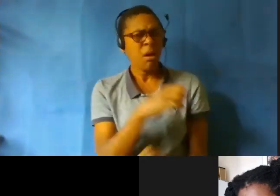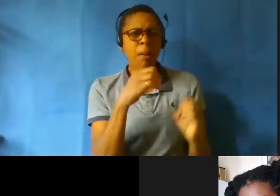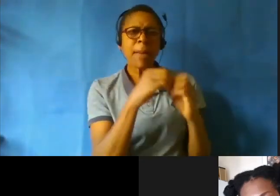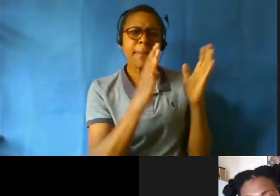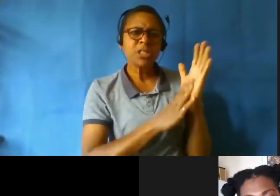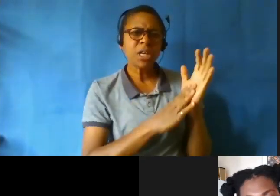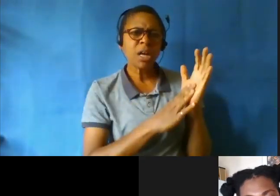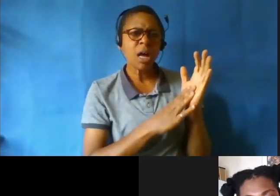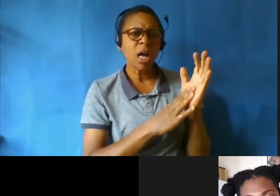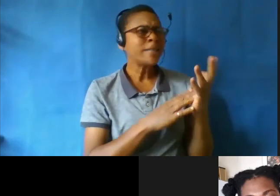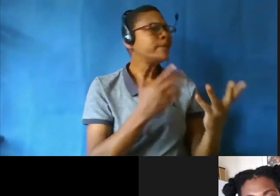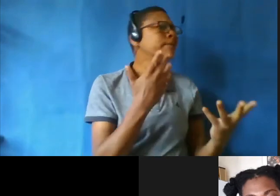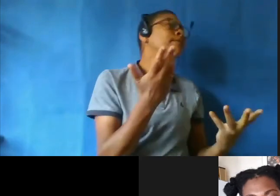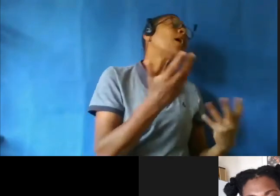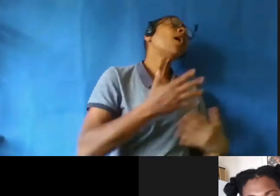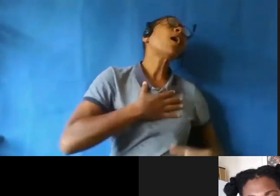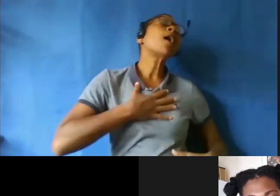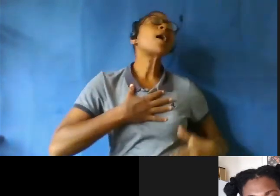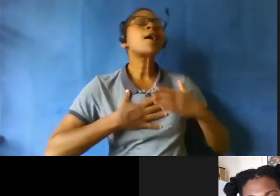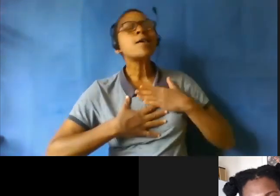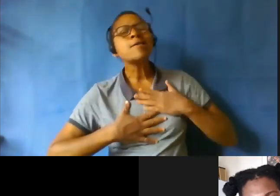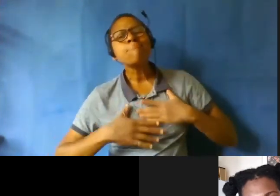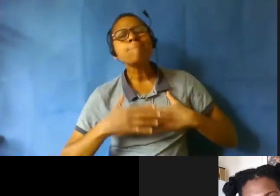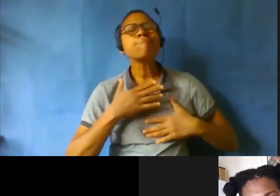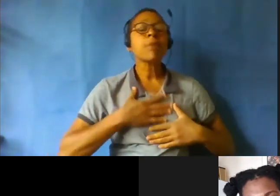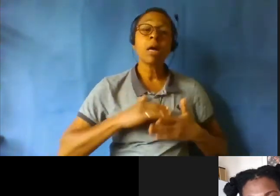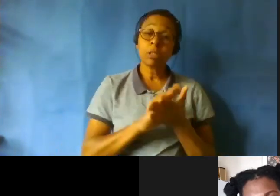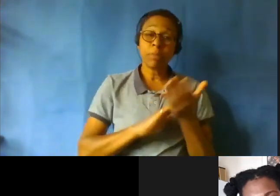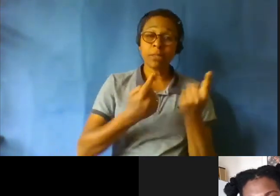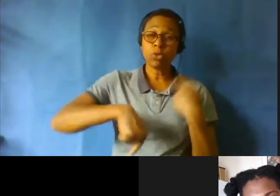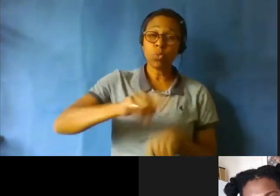that's dangerous for me we are not being heard another way in which ableism and